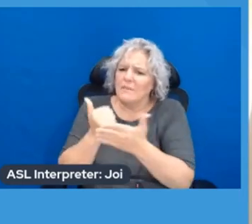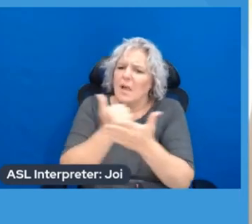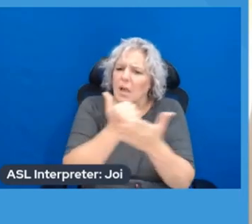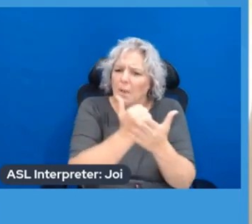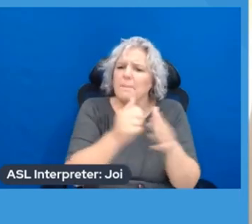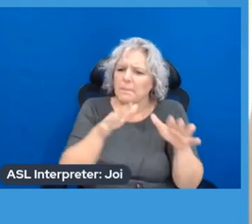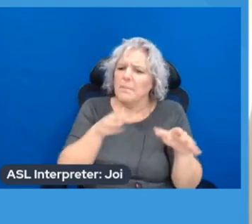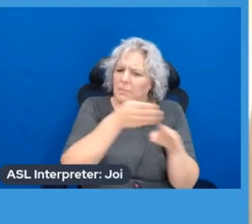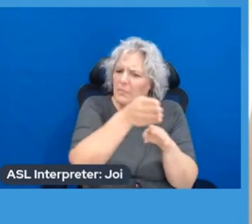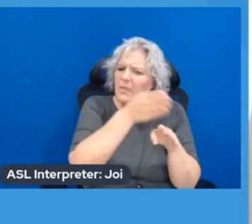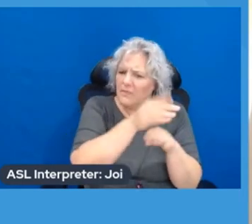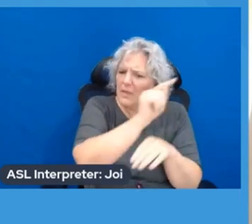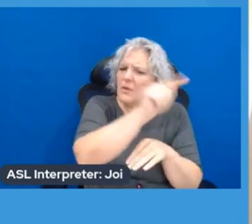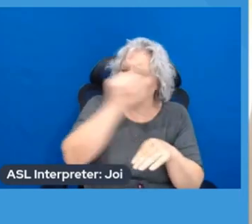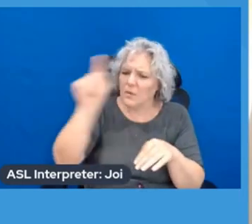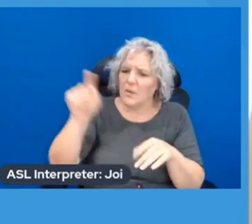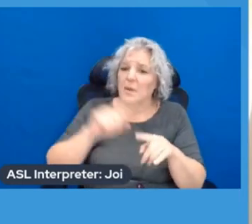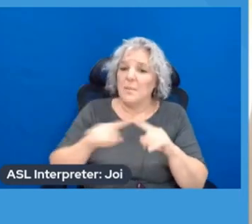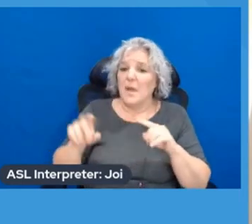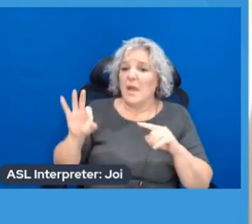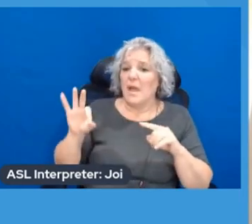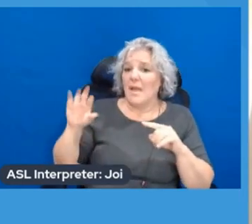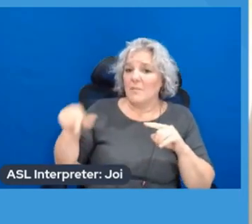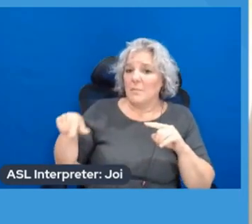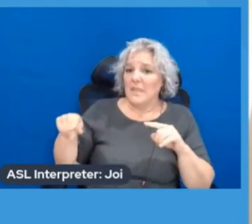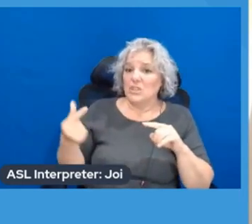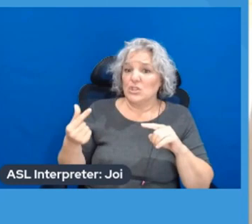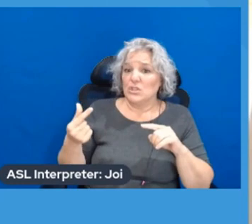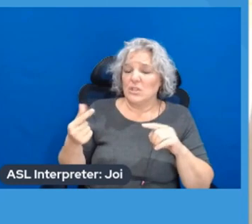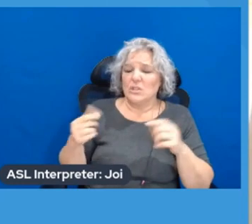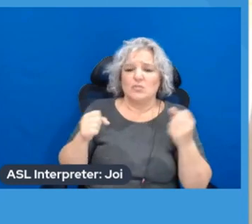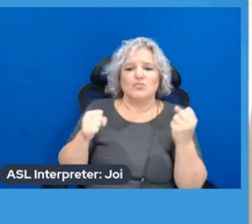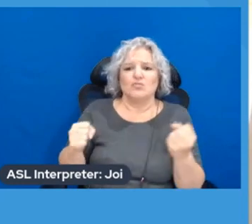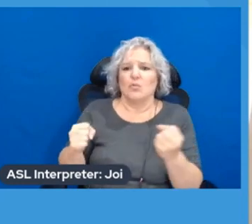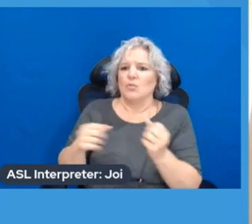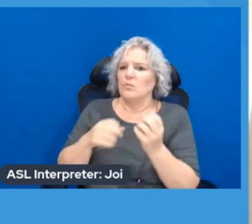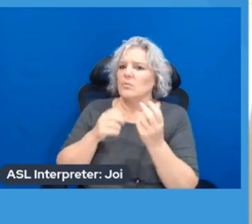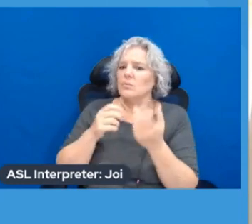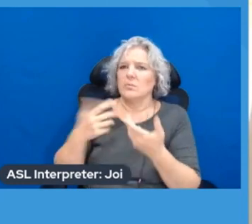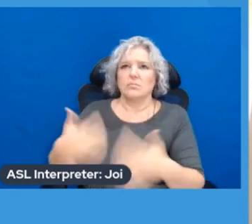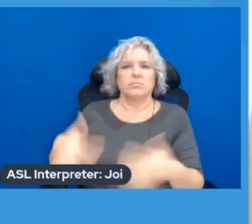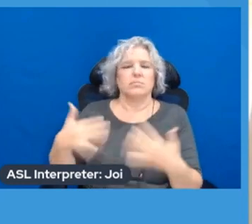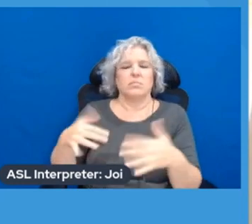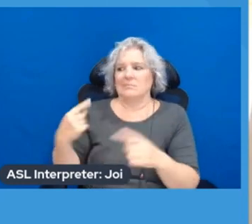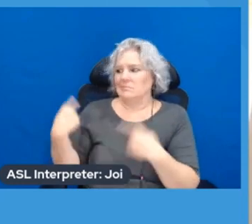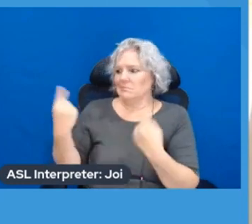what I see as FPG's greatest strength across these past 50 years